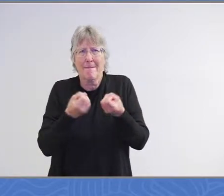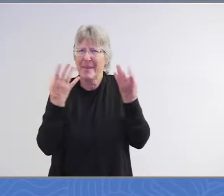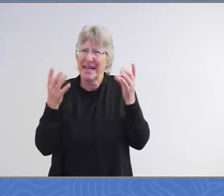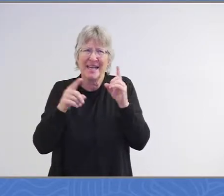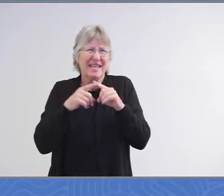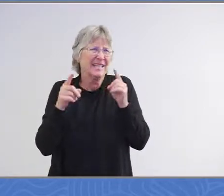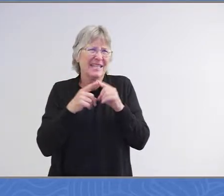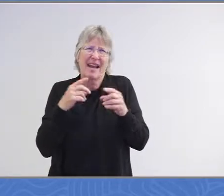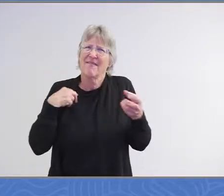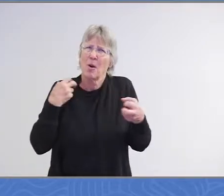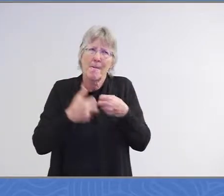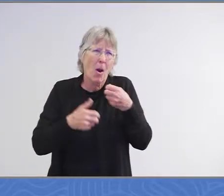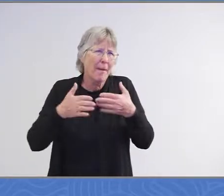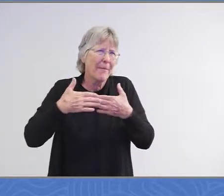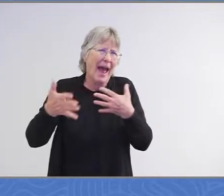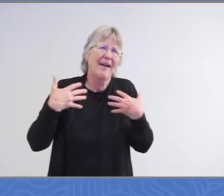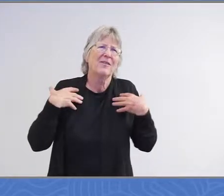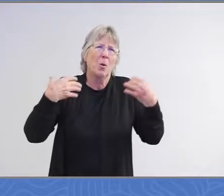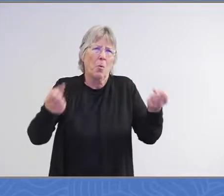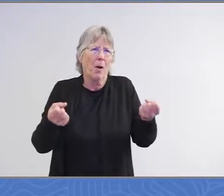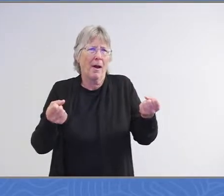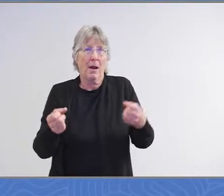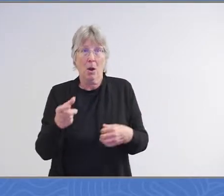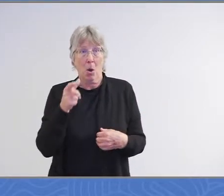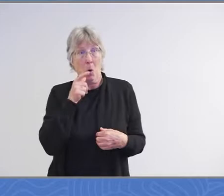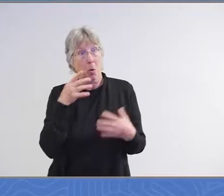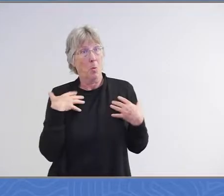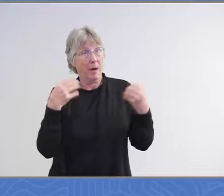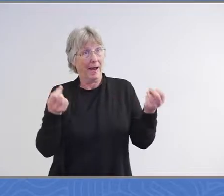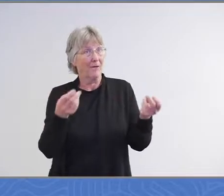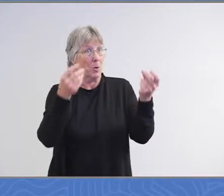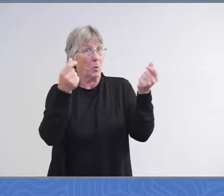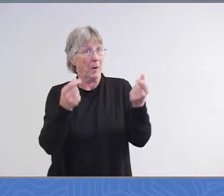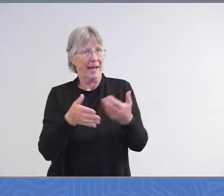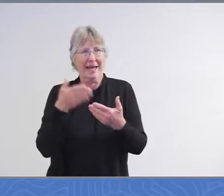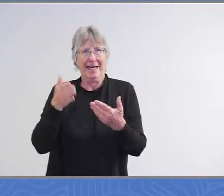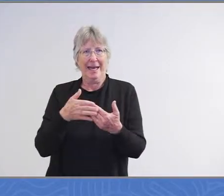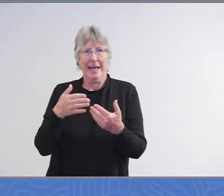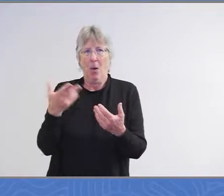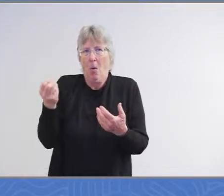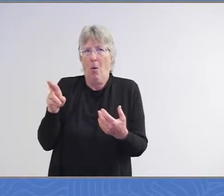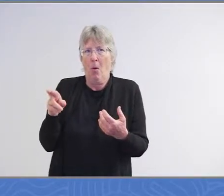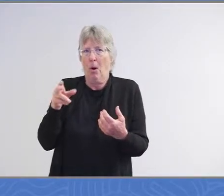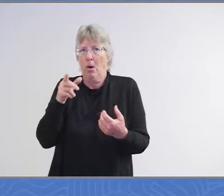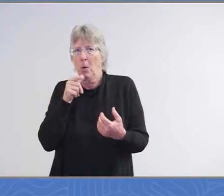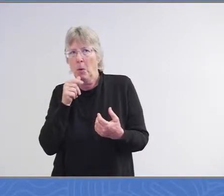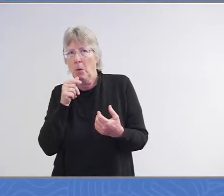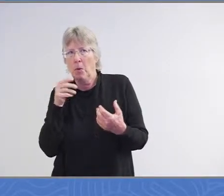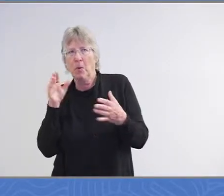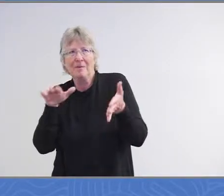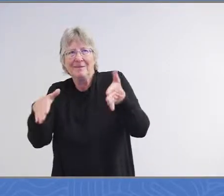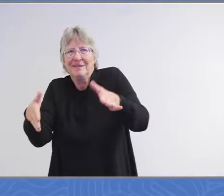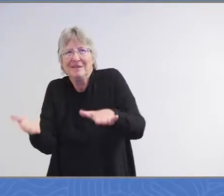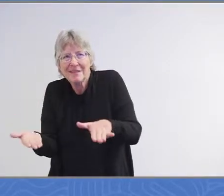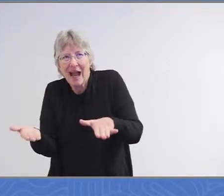who recovers relatively quickly and easily and who dies. I am concerned because I am not sure how well